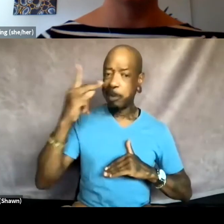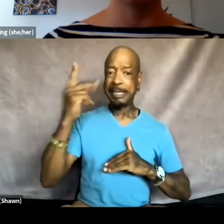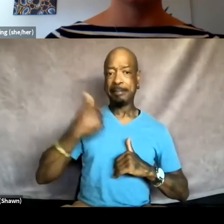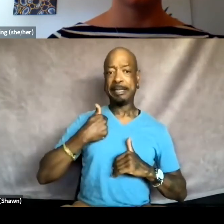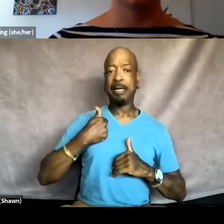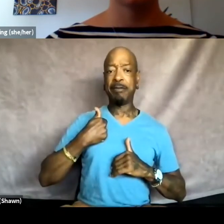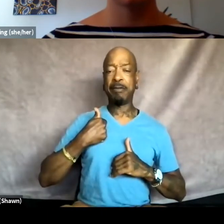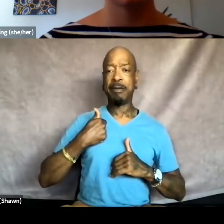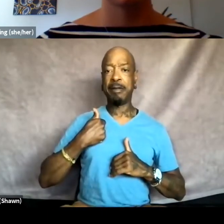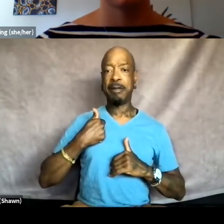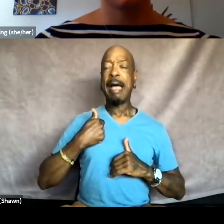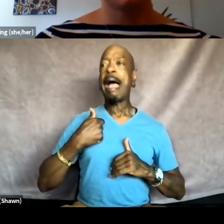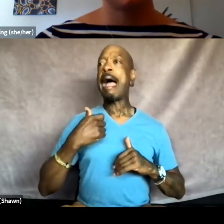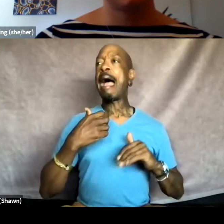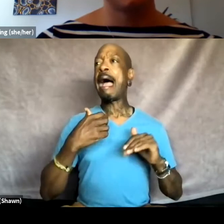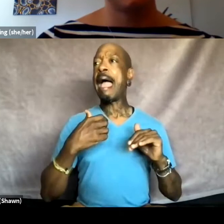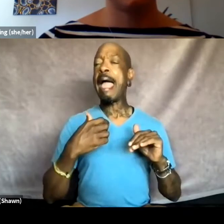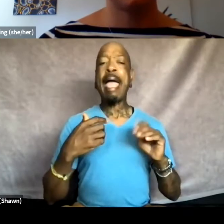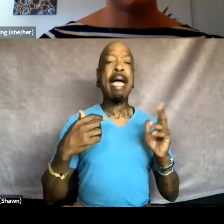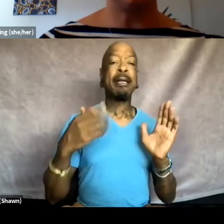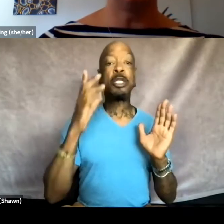exploitive like telethons, and that was the only.